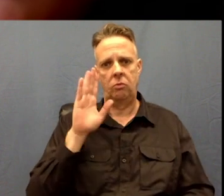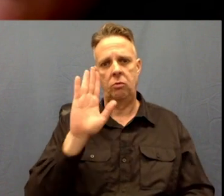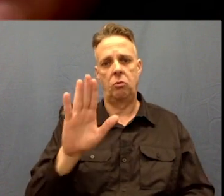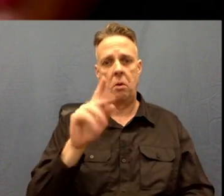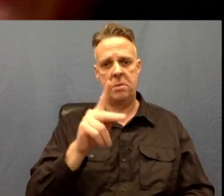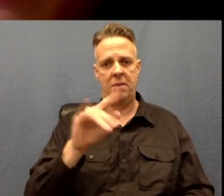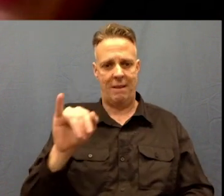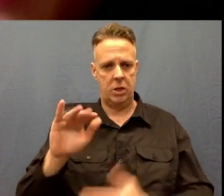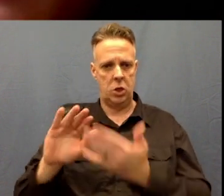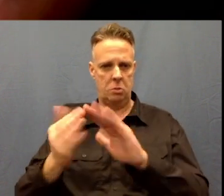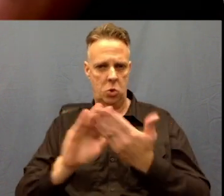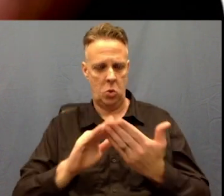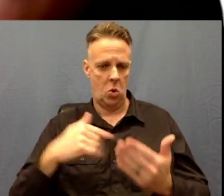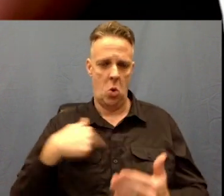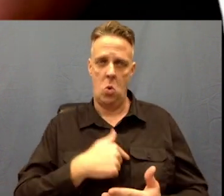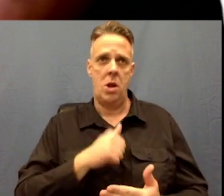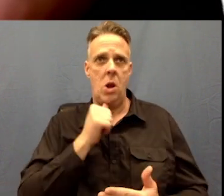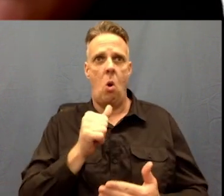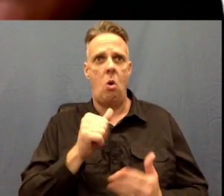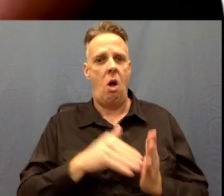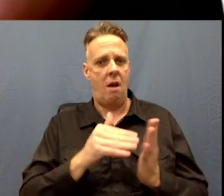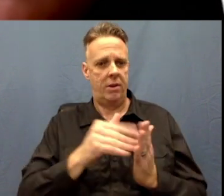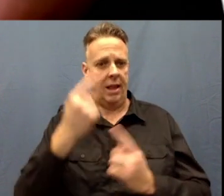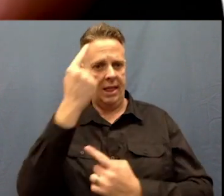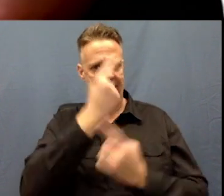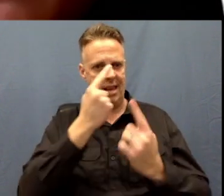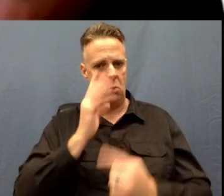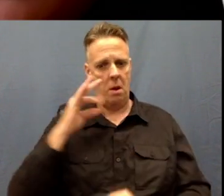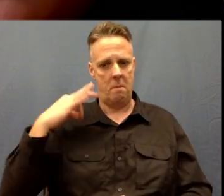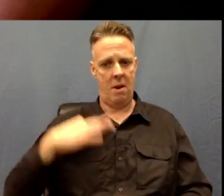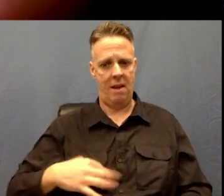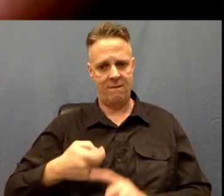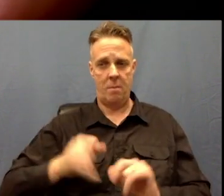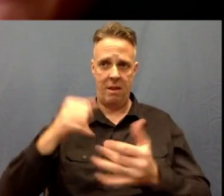WHICH IS A COMMUNITY WE DON'T OFTEN THINK OF IMEFTING FROM THIS FUND, SO THANK YOU SO MUCH FOR EXPLAINING THAT TO US.